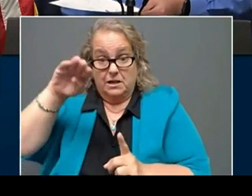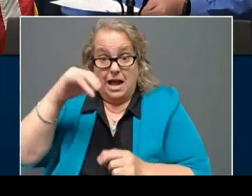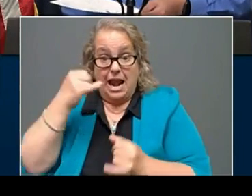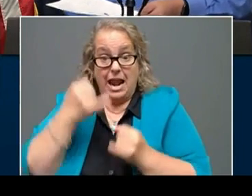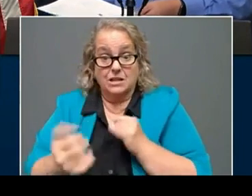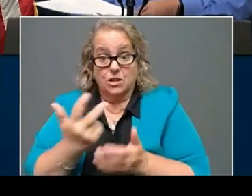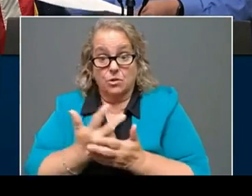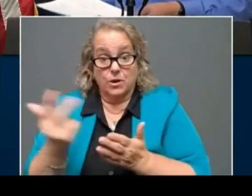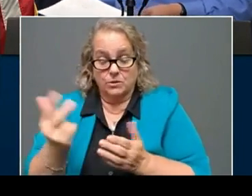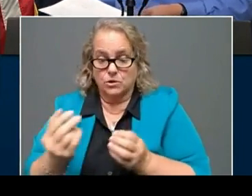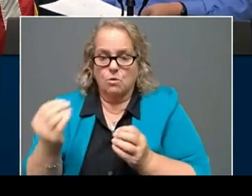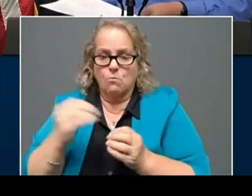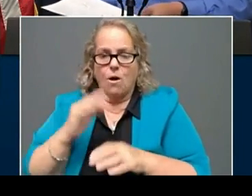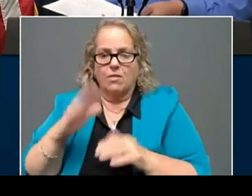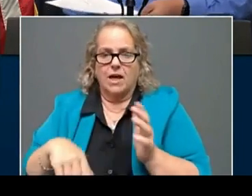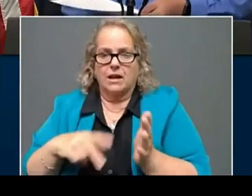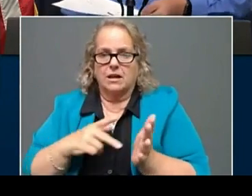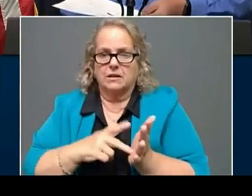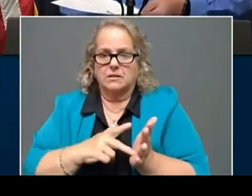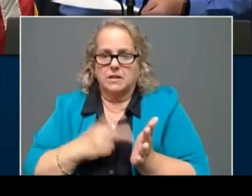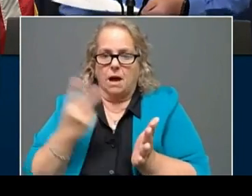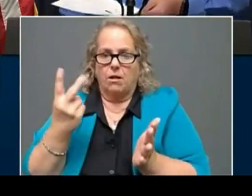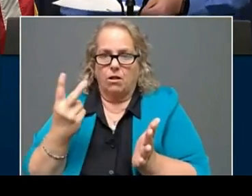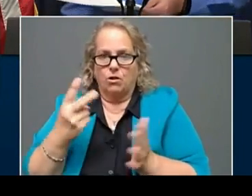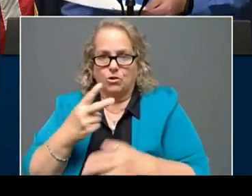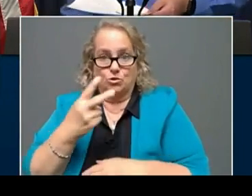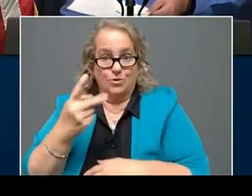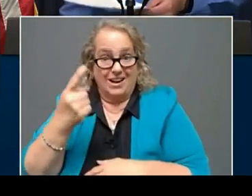right. So, I don't know if it's 2.5 times or more, but it's a substantial